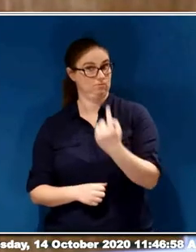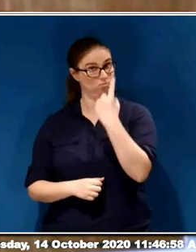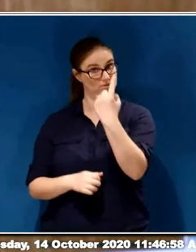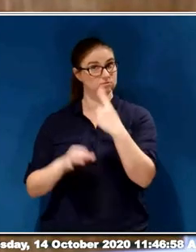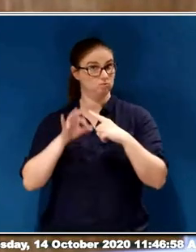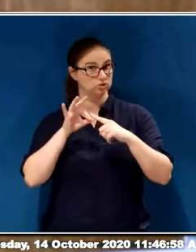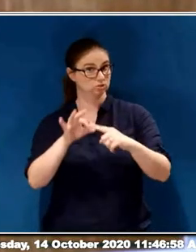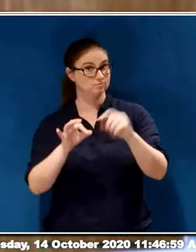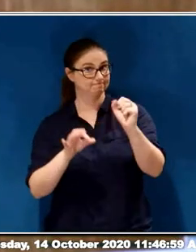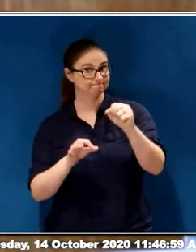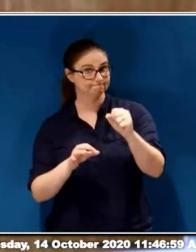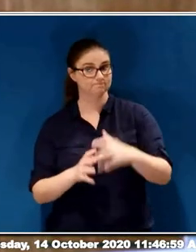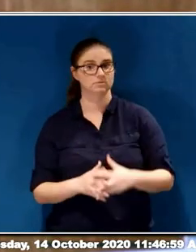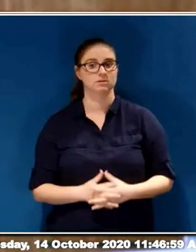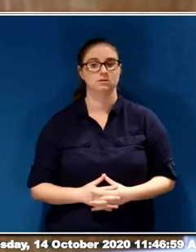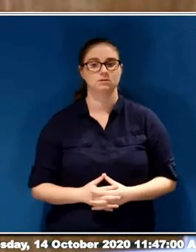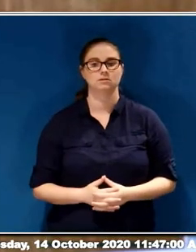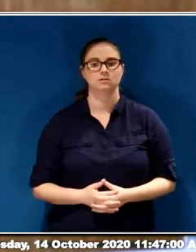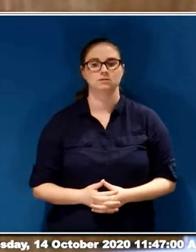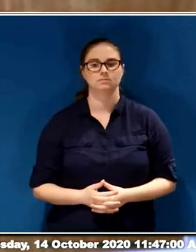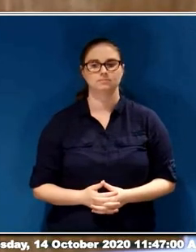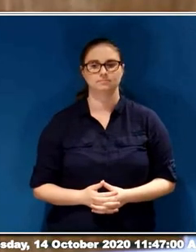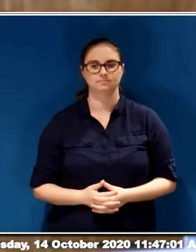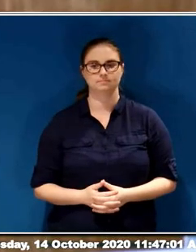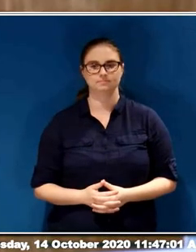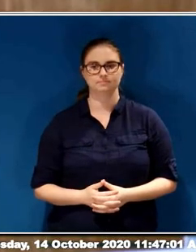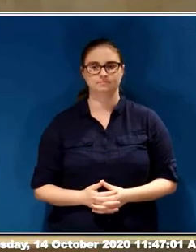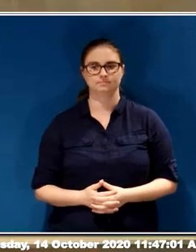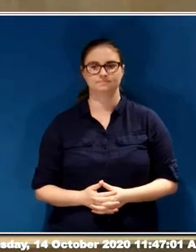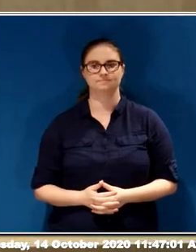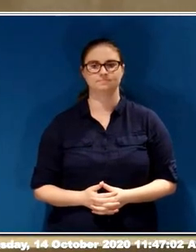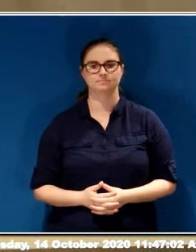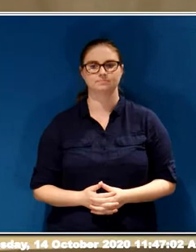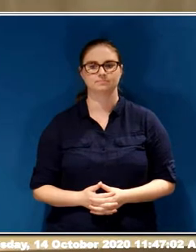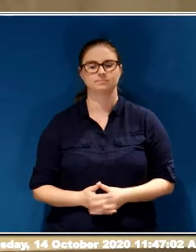You talked about Kobe's support plan